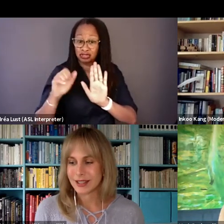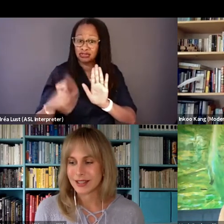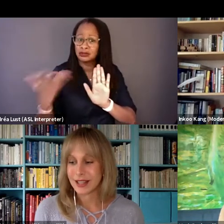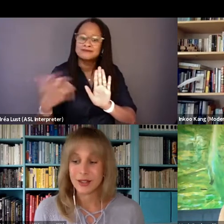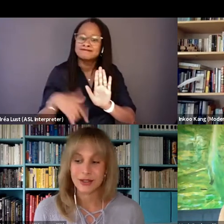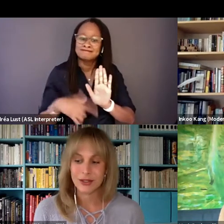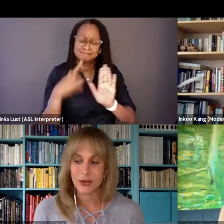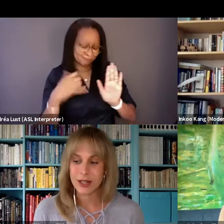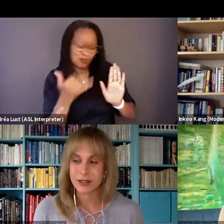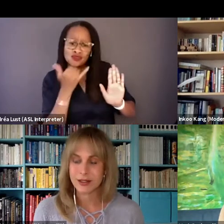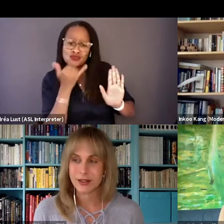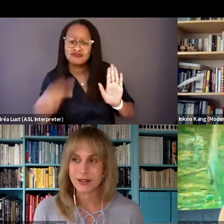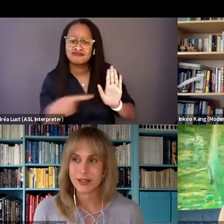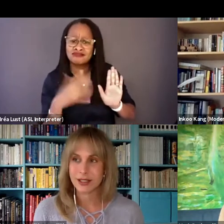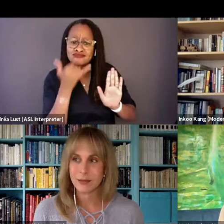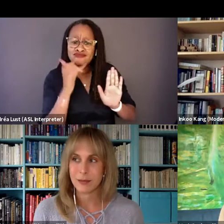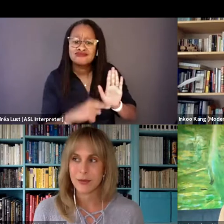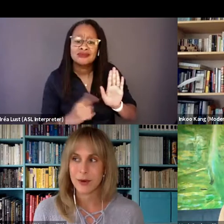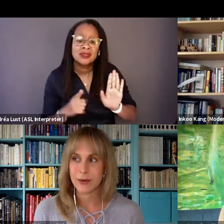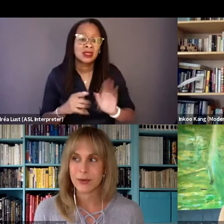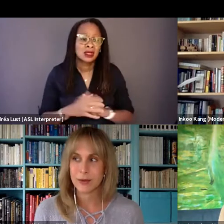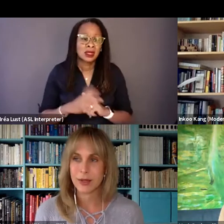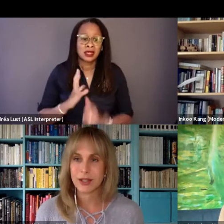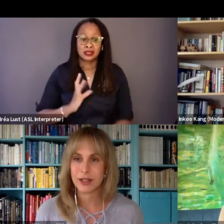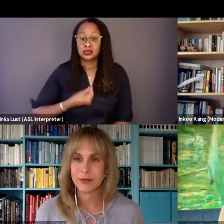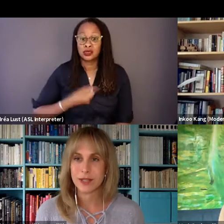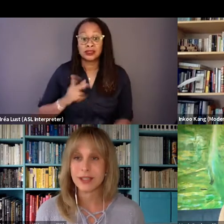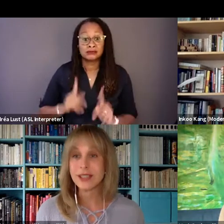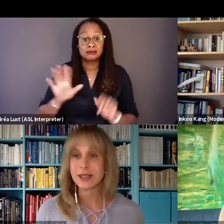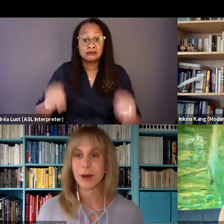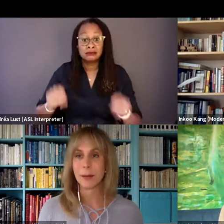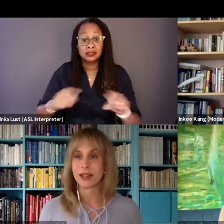And trans folks' ability to exist in public life